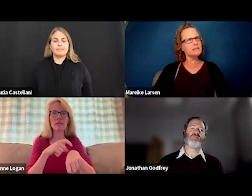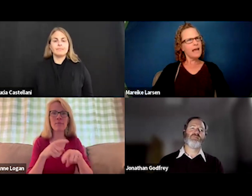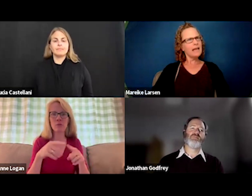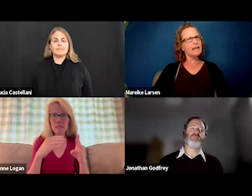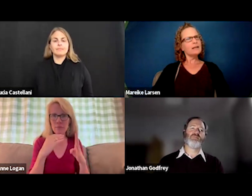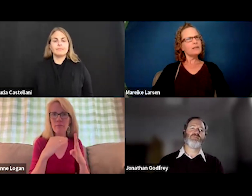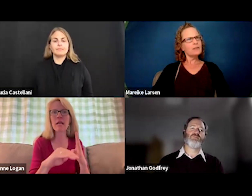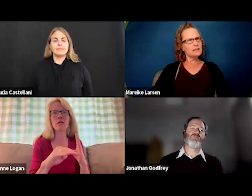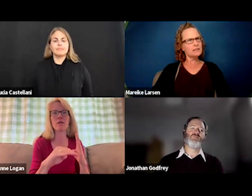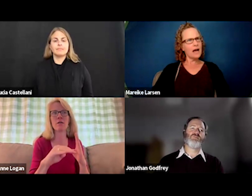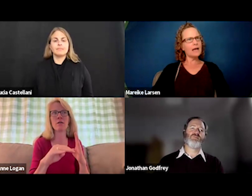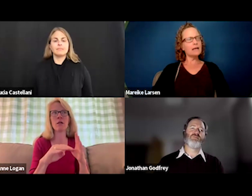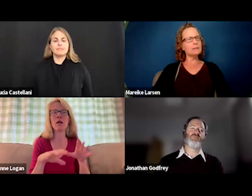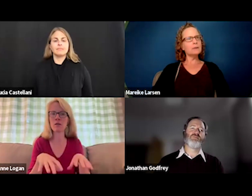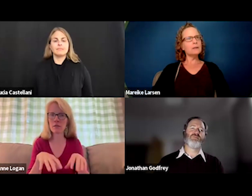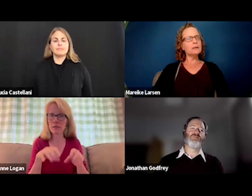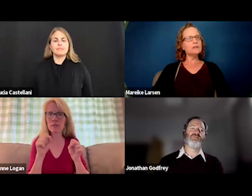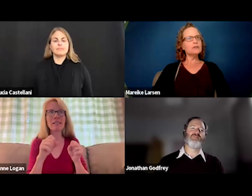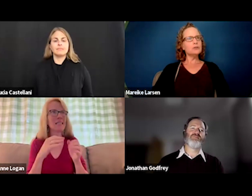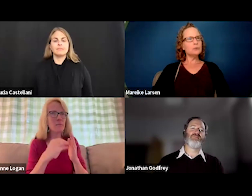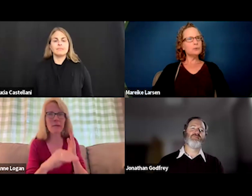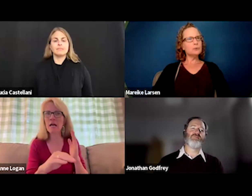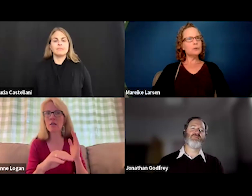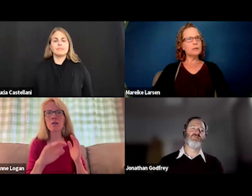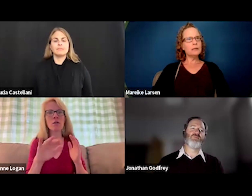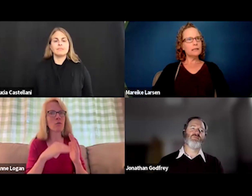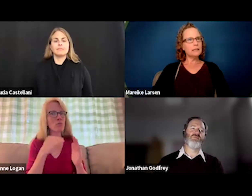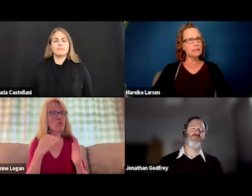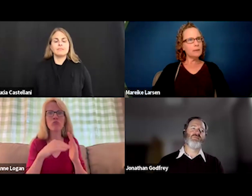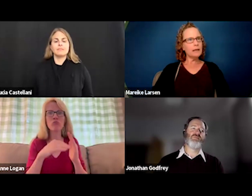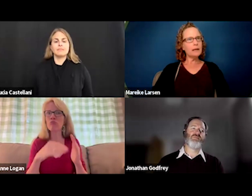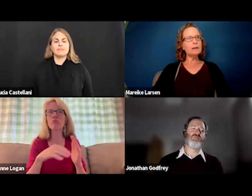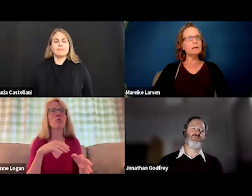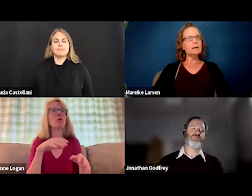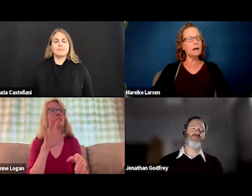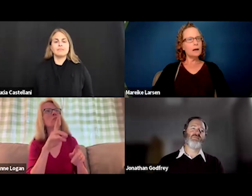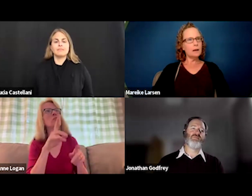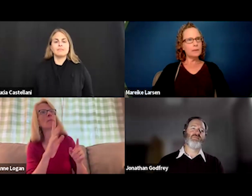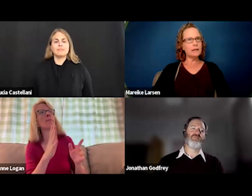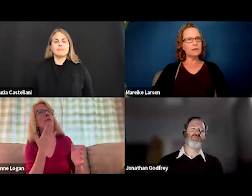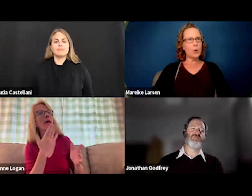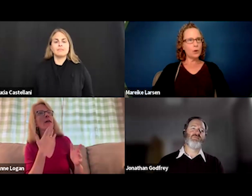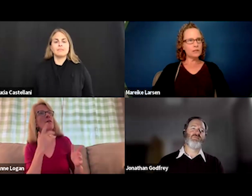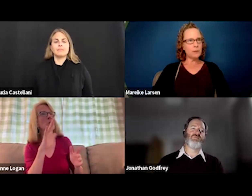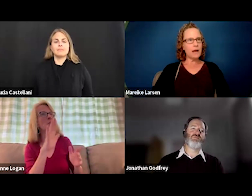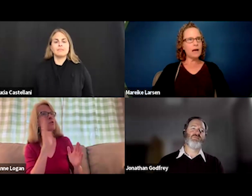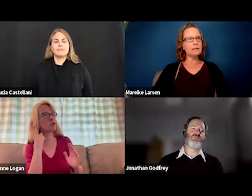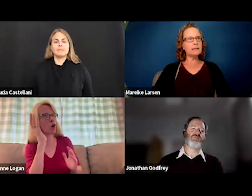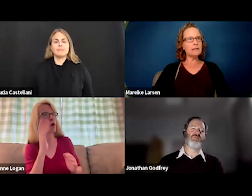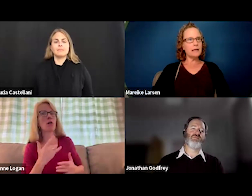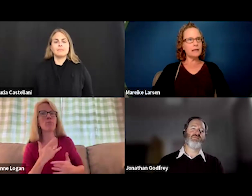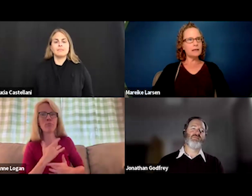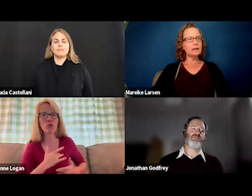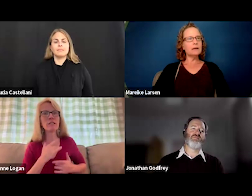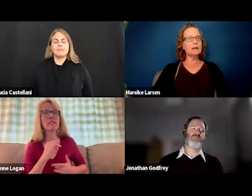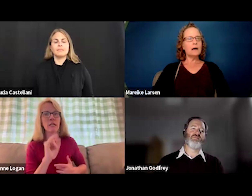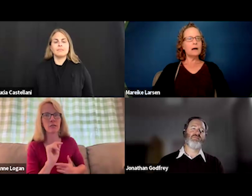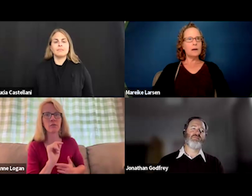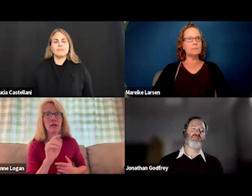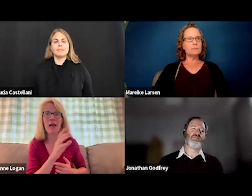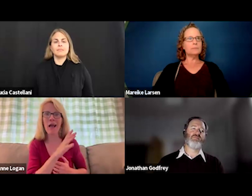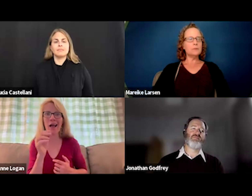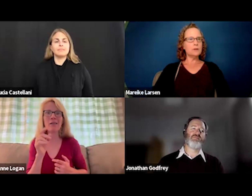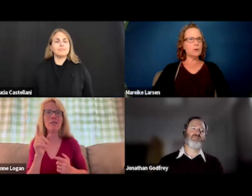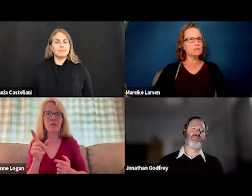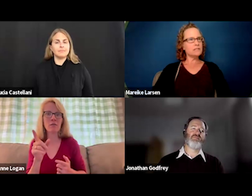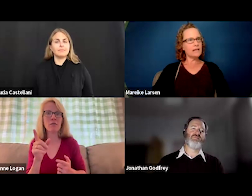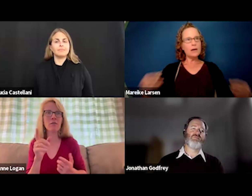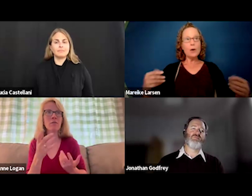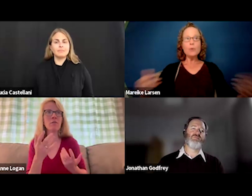take the time to email and correspond and say,